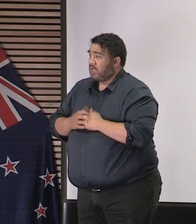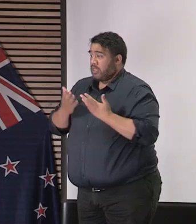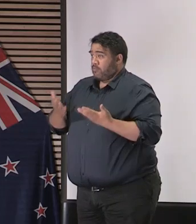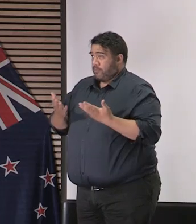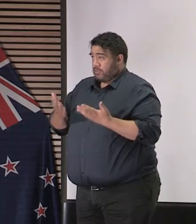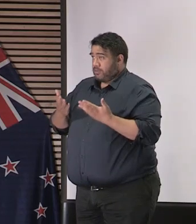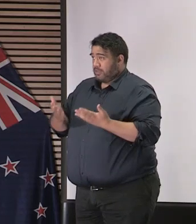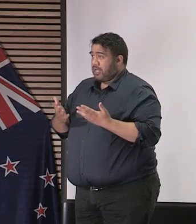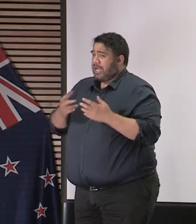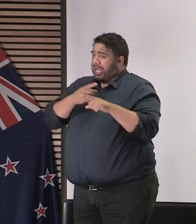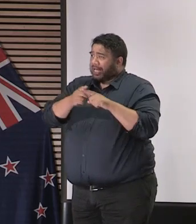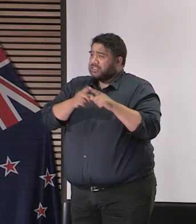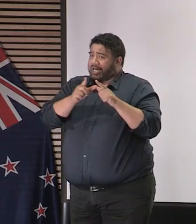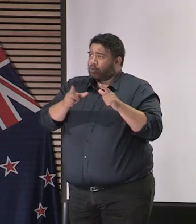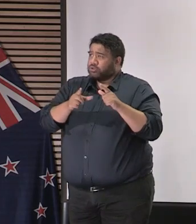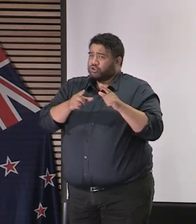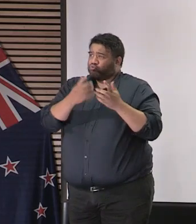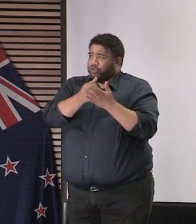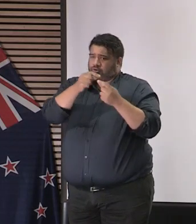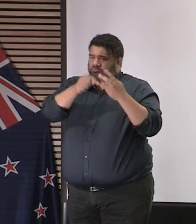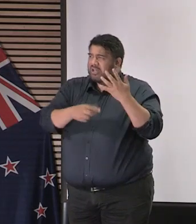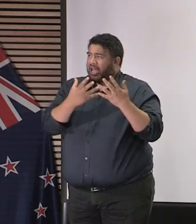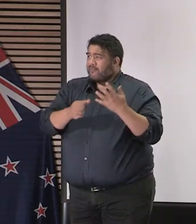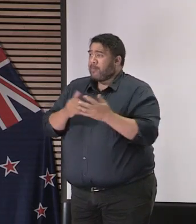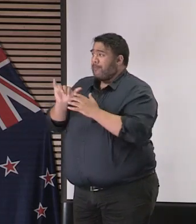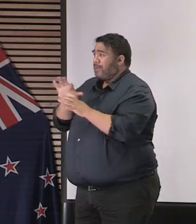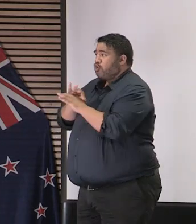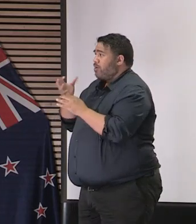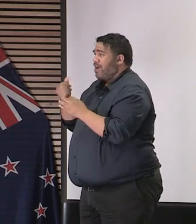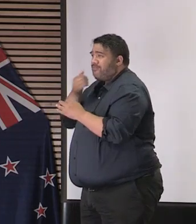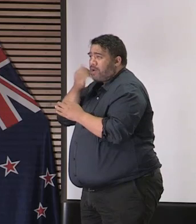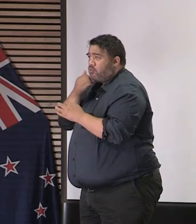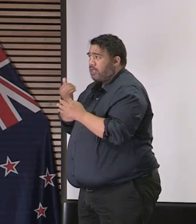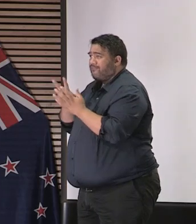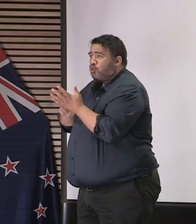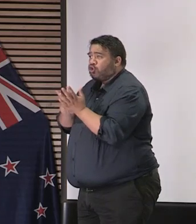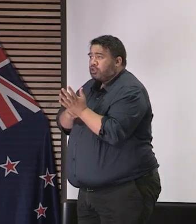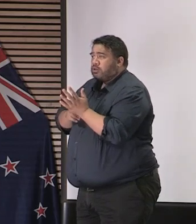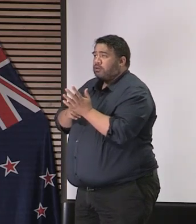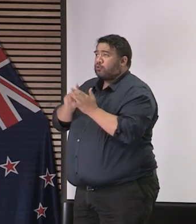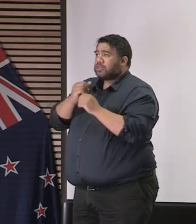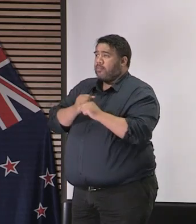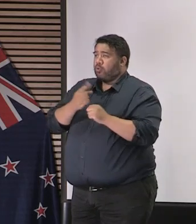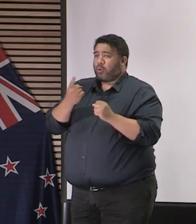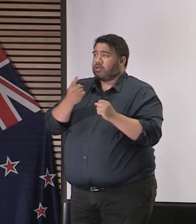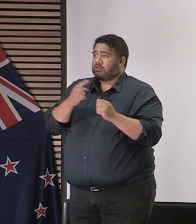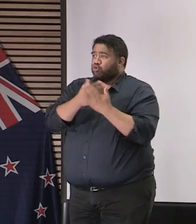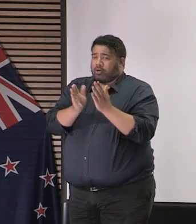Obviously in some cases there aren't immediately available Te Reo Maori equivalents of some of the English language